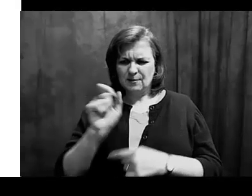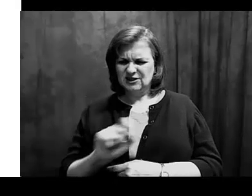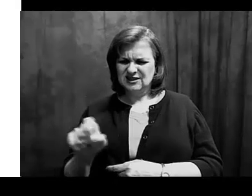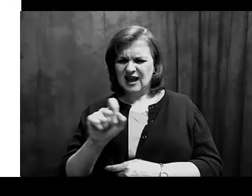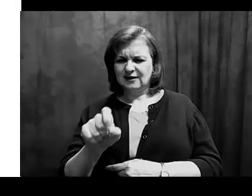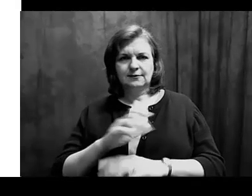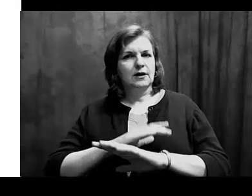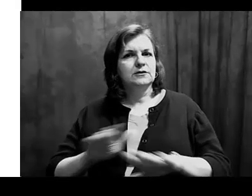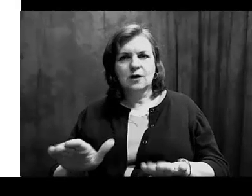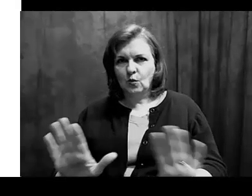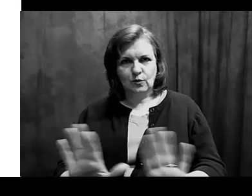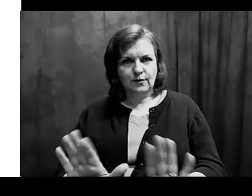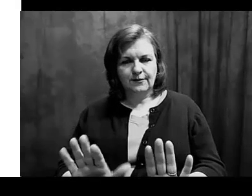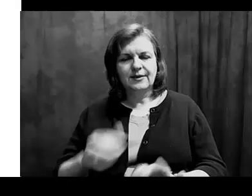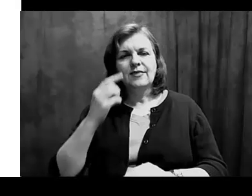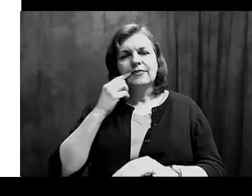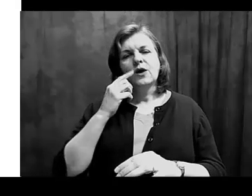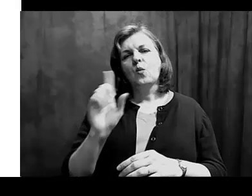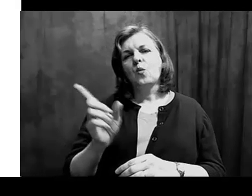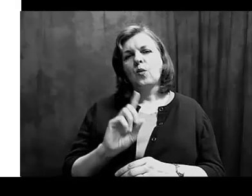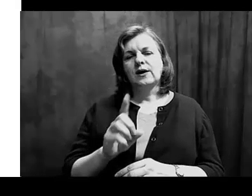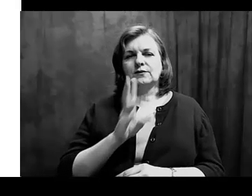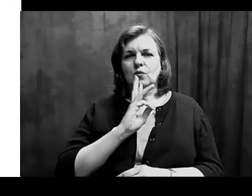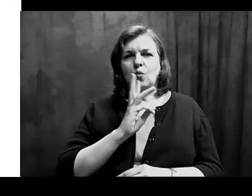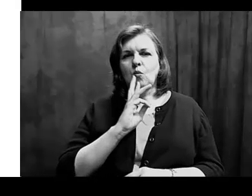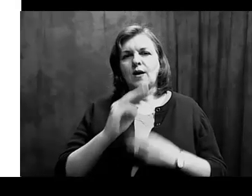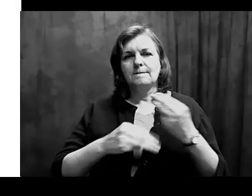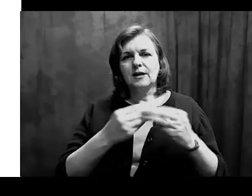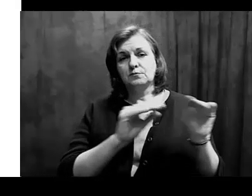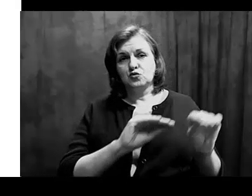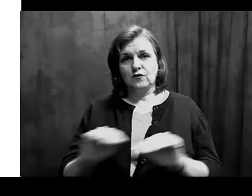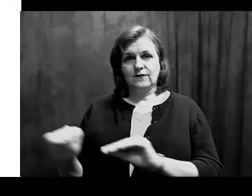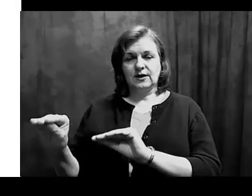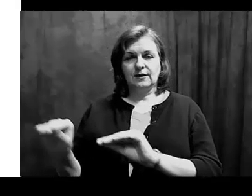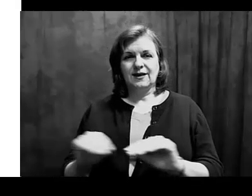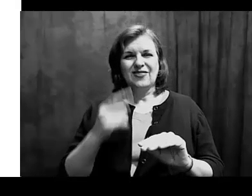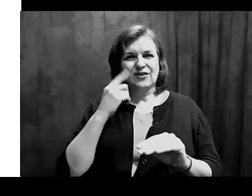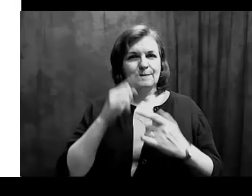through - you see the water is trying to squeeze through the selectively permeable membrane